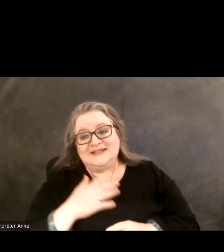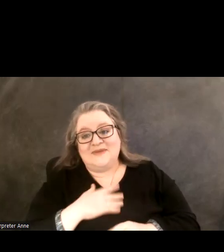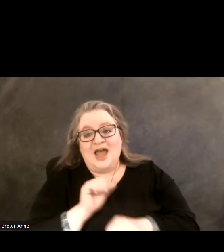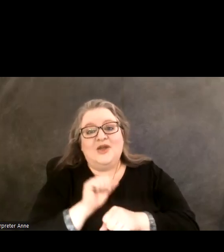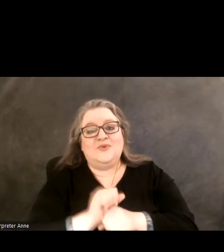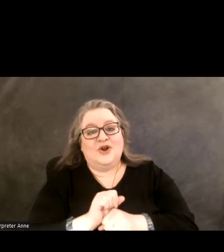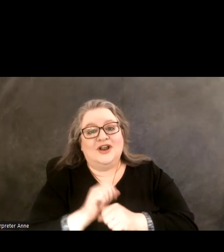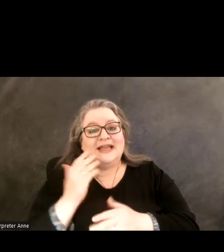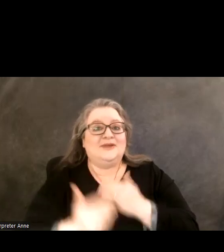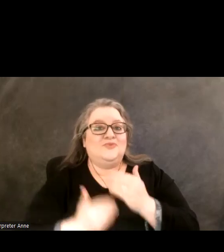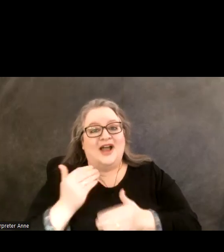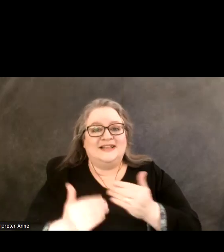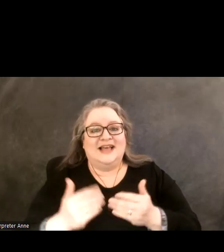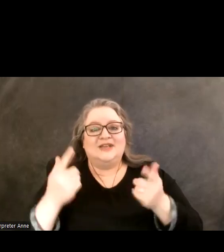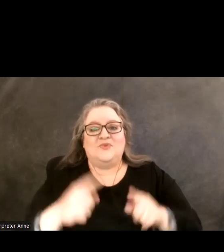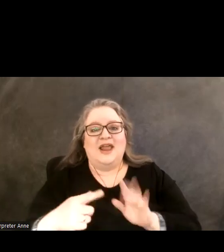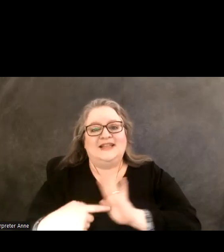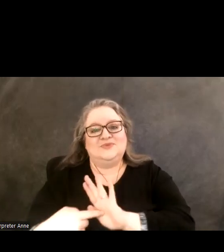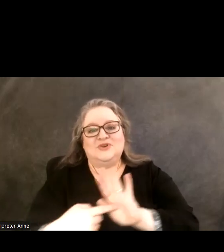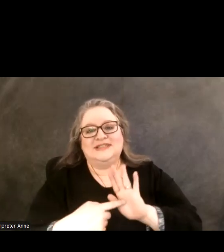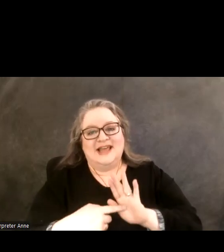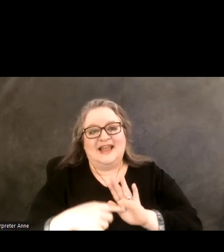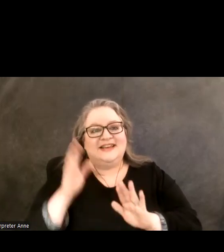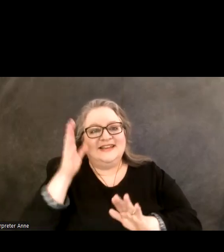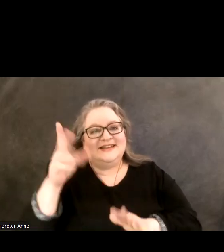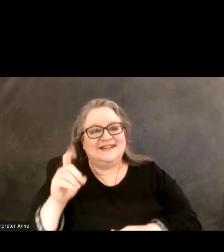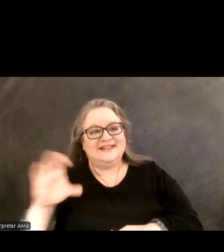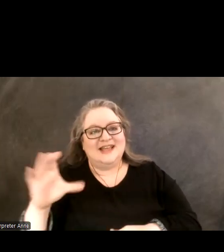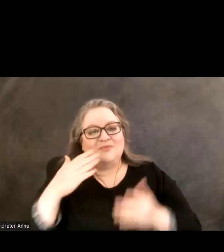process when it is presented in December, and thank you all